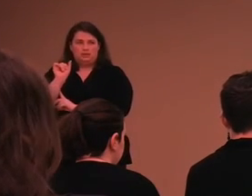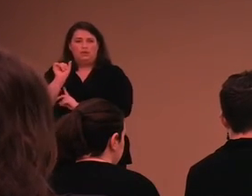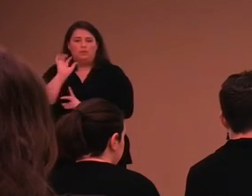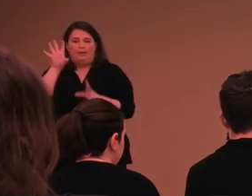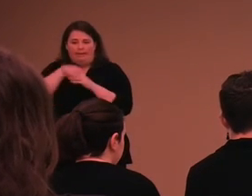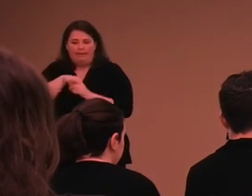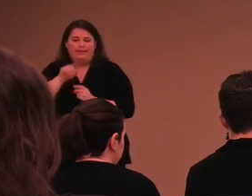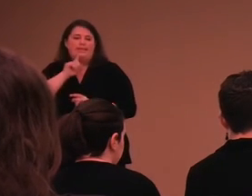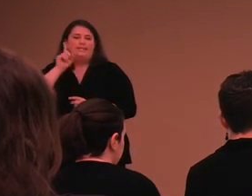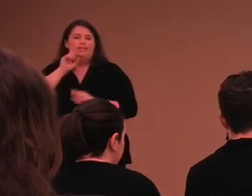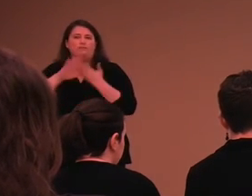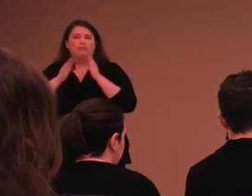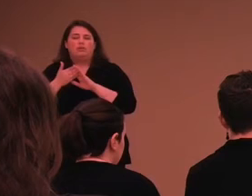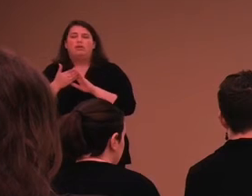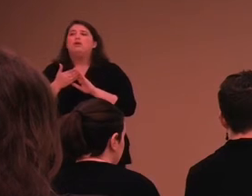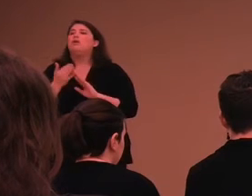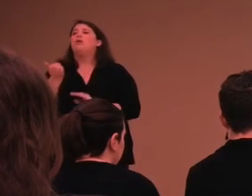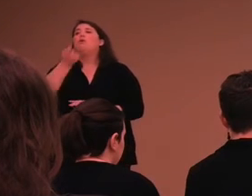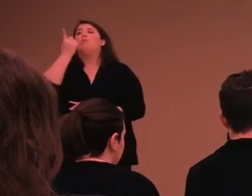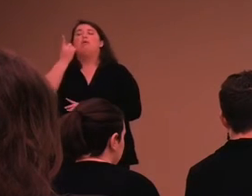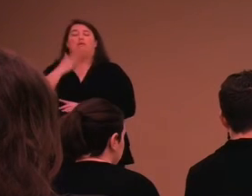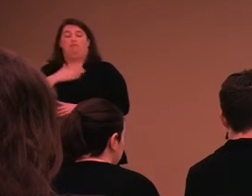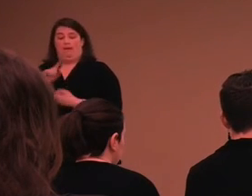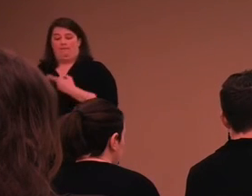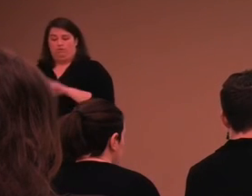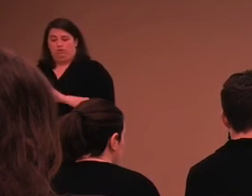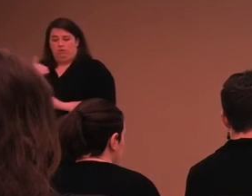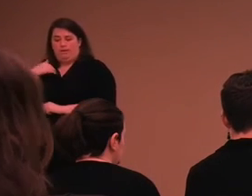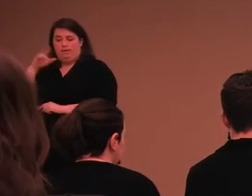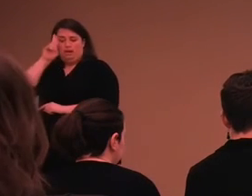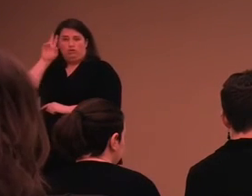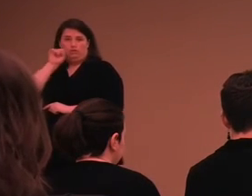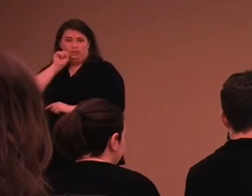So one of my friends who actually has uh sure syndrome and is also deaf